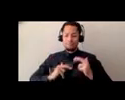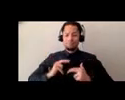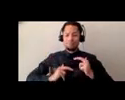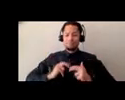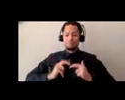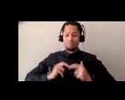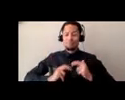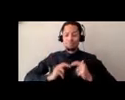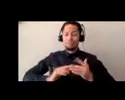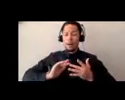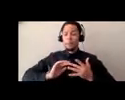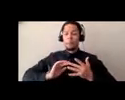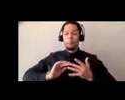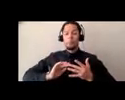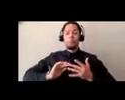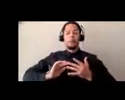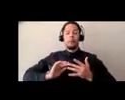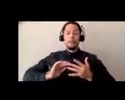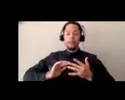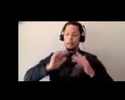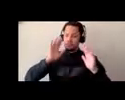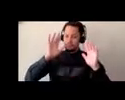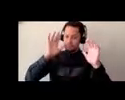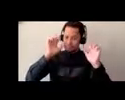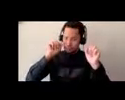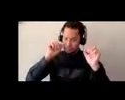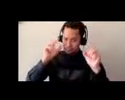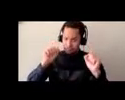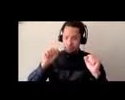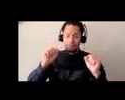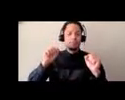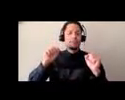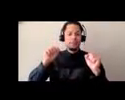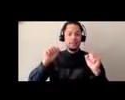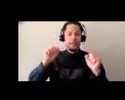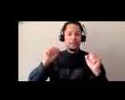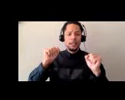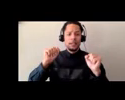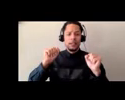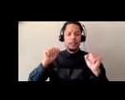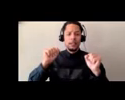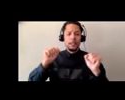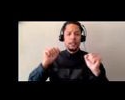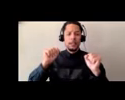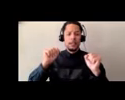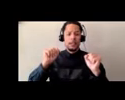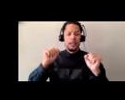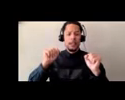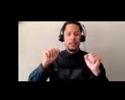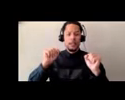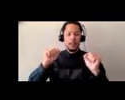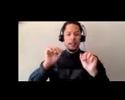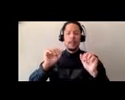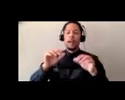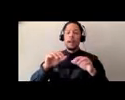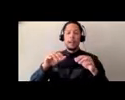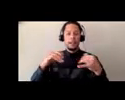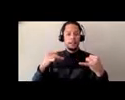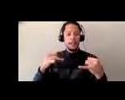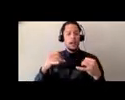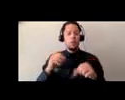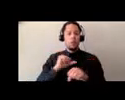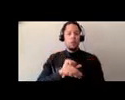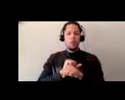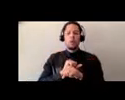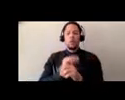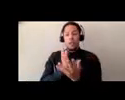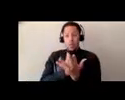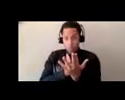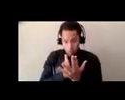I mean, we are working together so much more through the DAN Coalition that it just seems